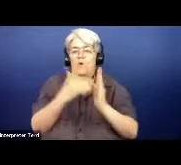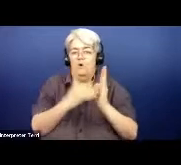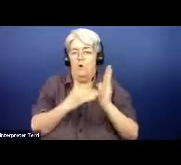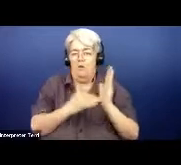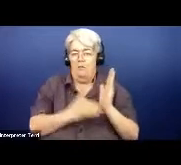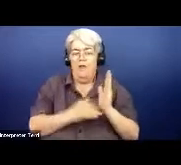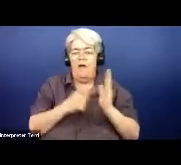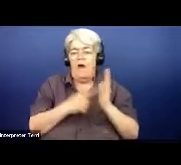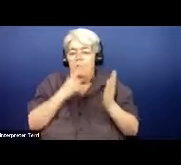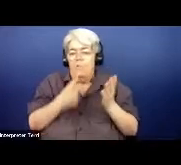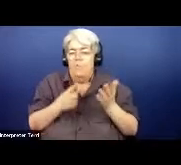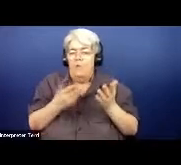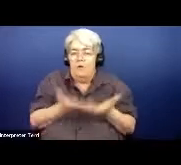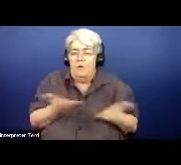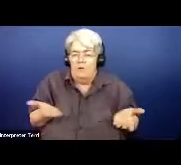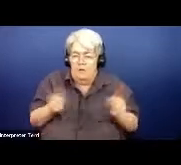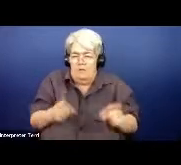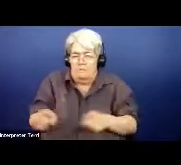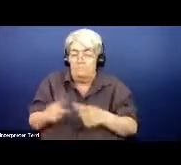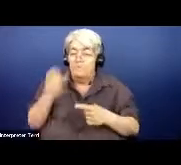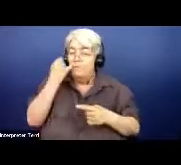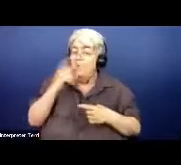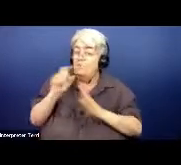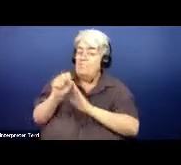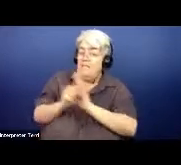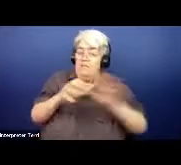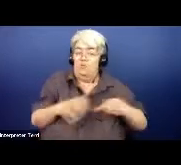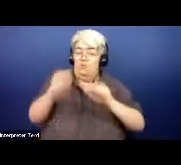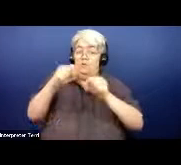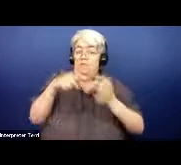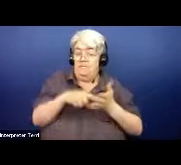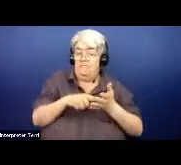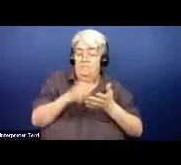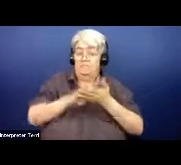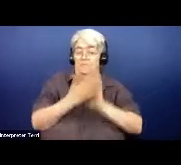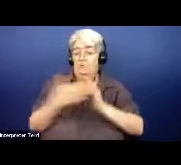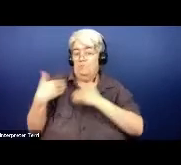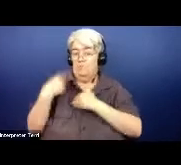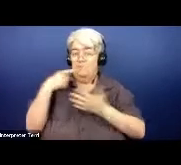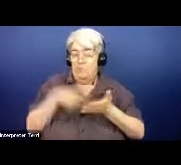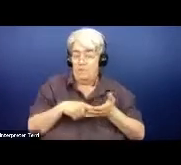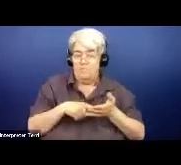components? If the state was to implement this type of work, what are the specifics that we would be trying to implement with